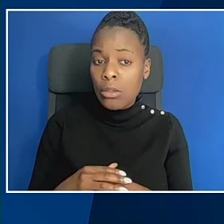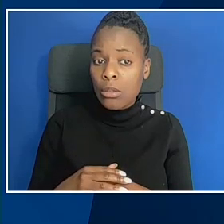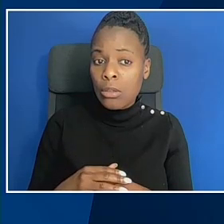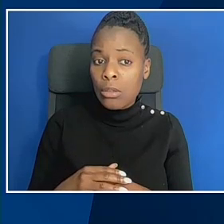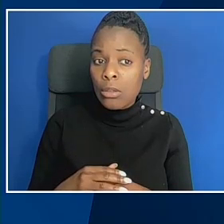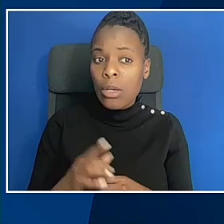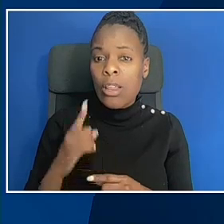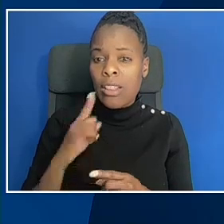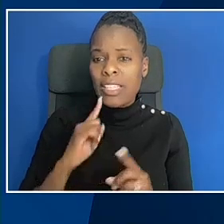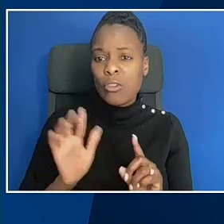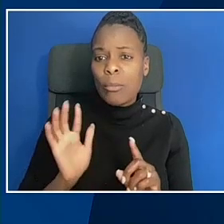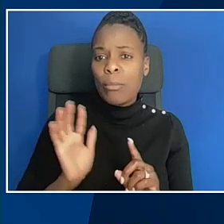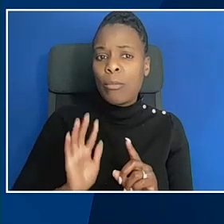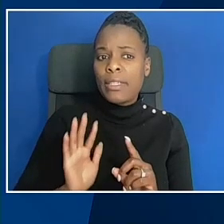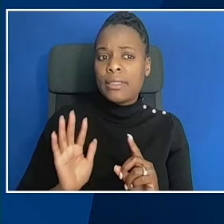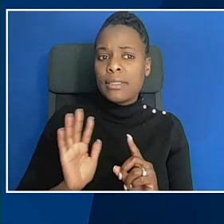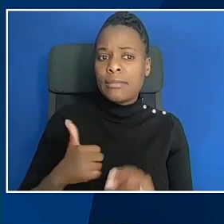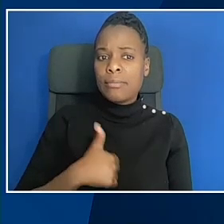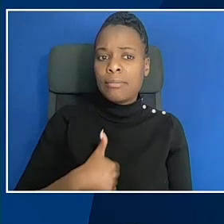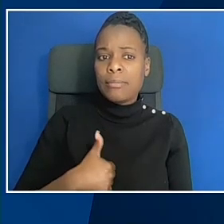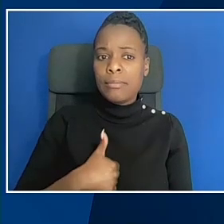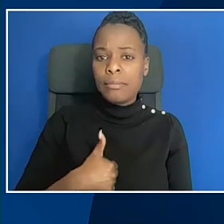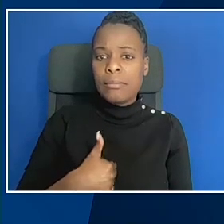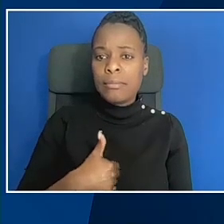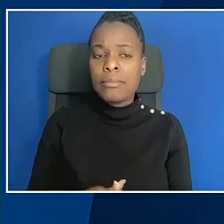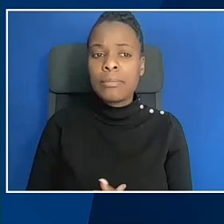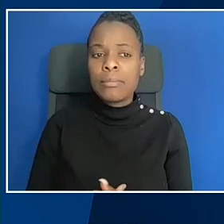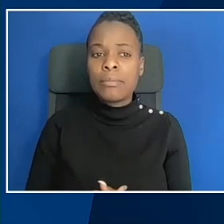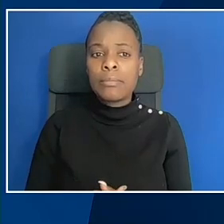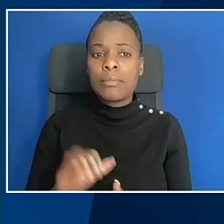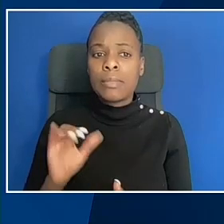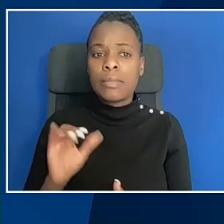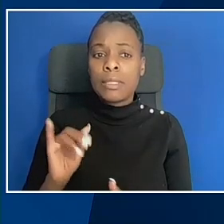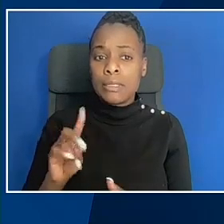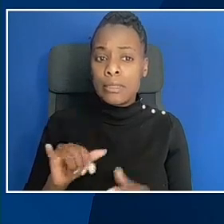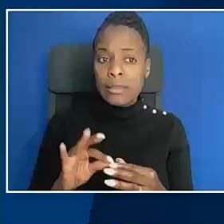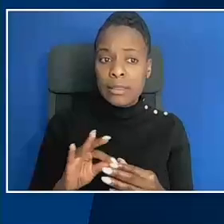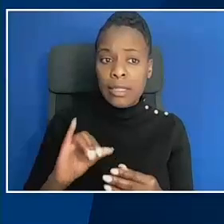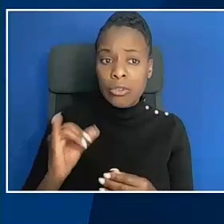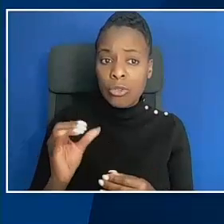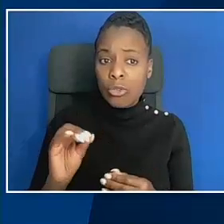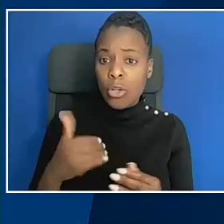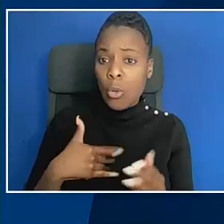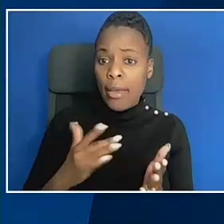Sorry. Oh, okay. No worries. Jo, you have your hand up. I do have a hand raised because I'm new to